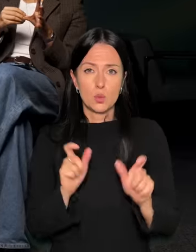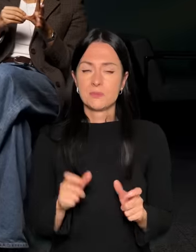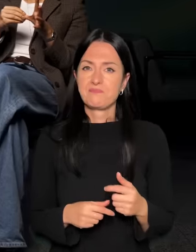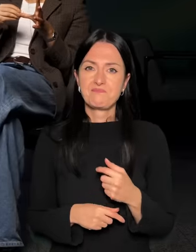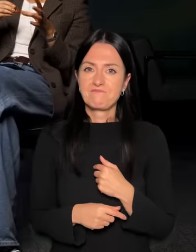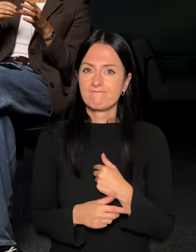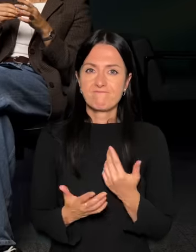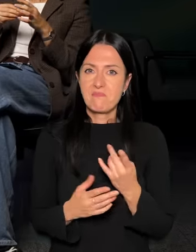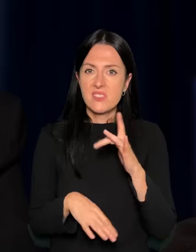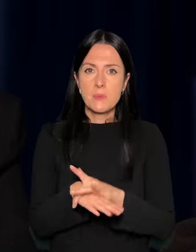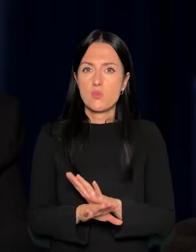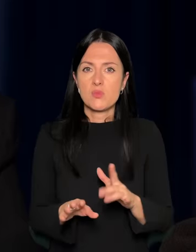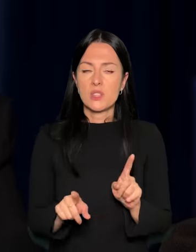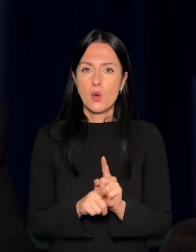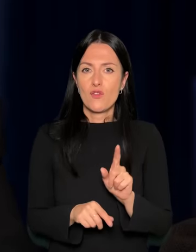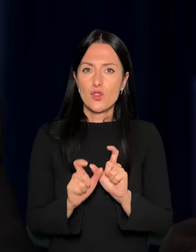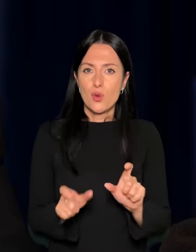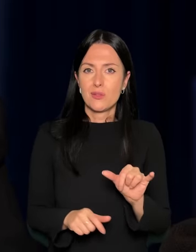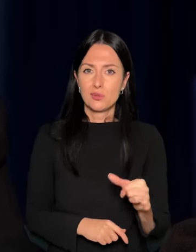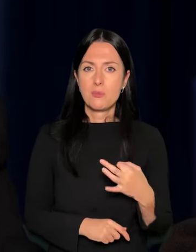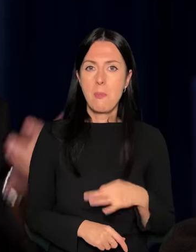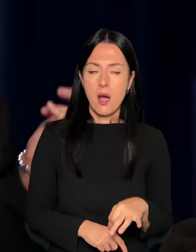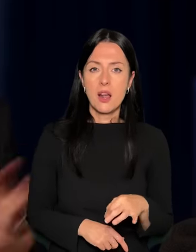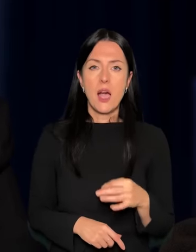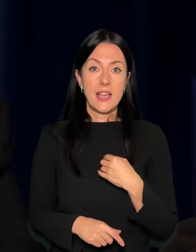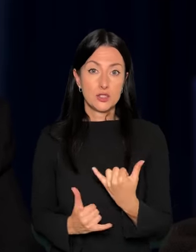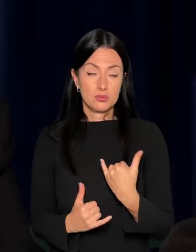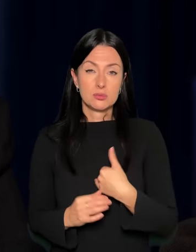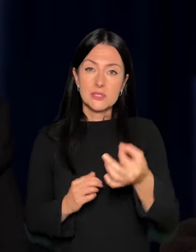I didn't notice that in Mark's schools, but I just remembered it.